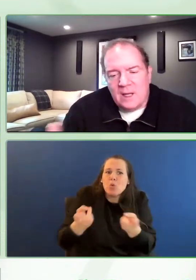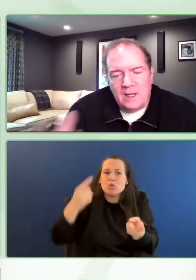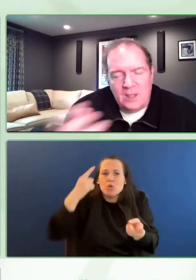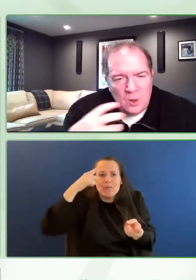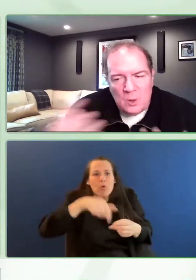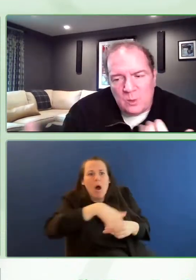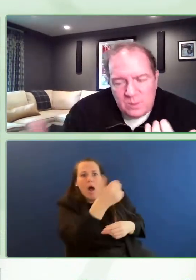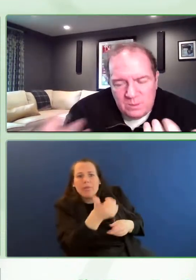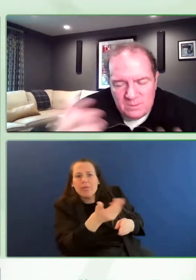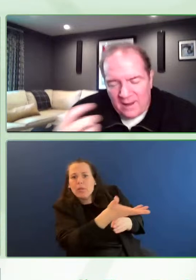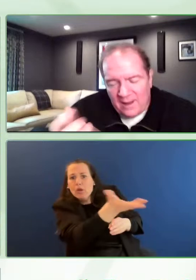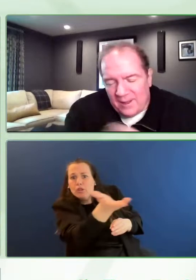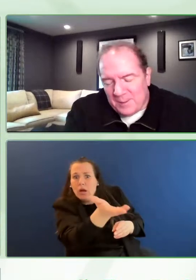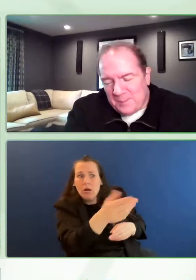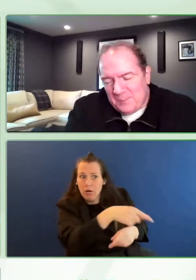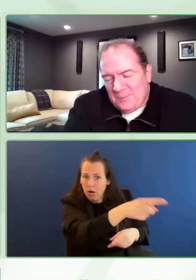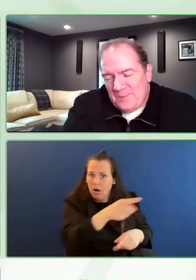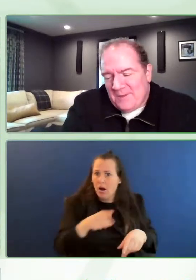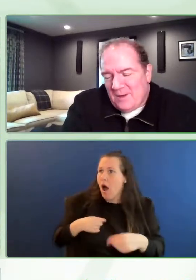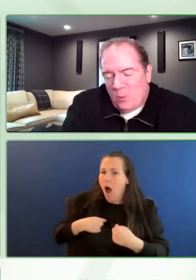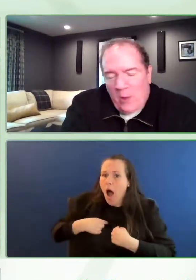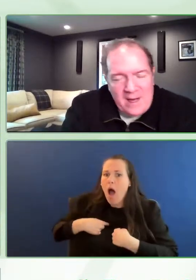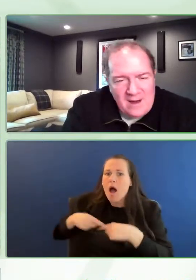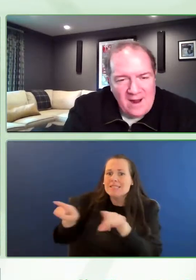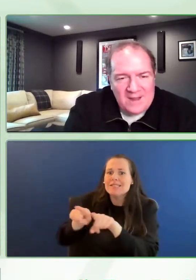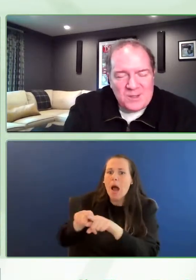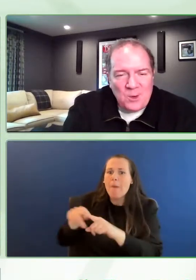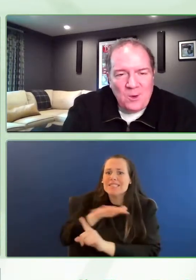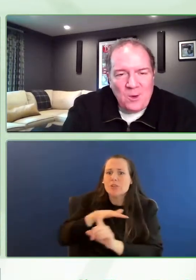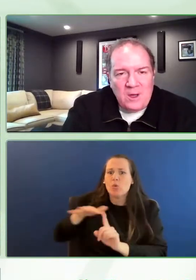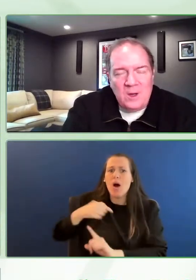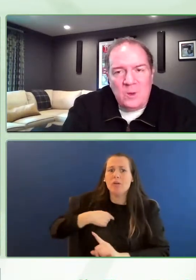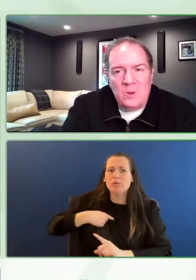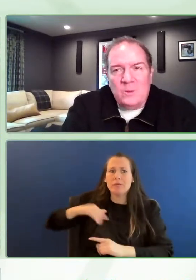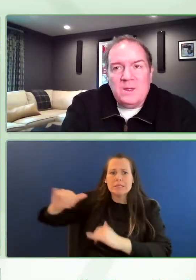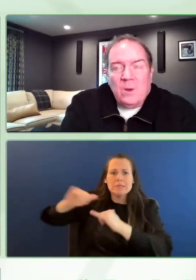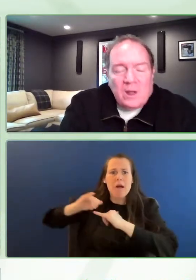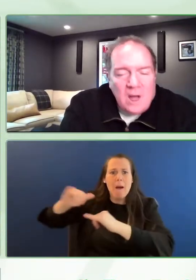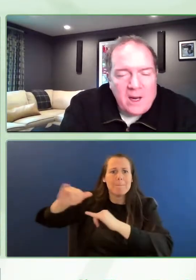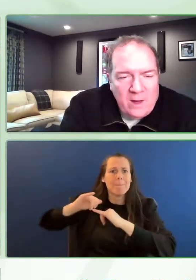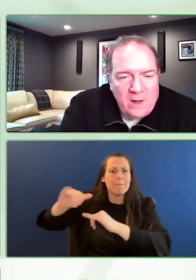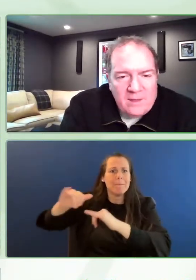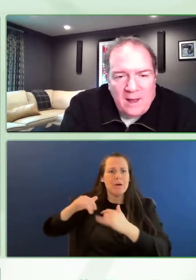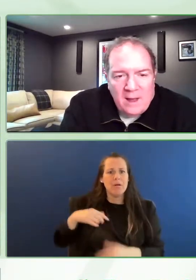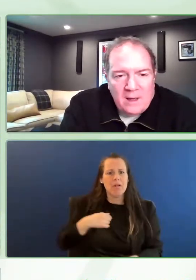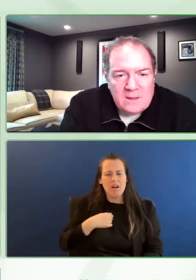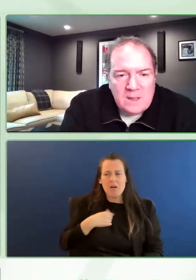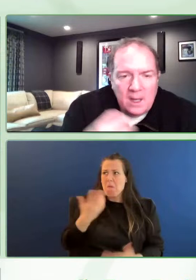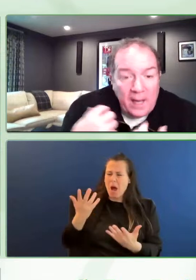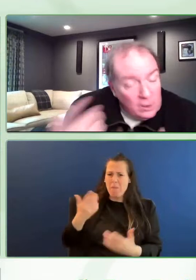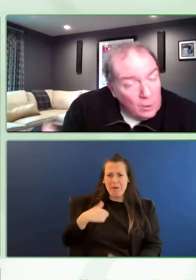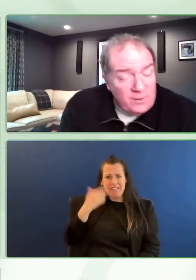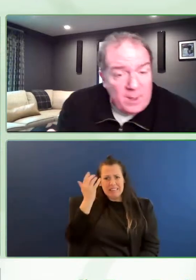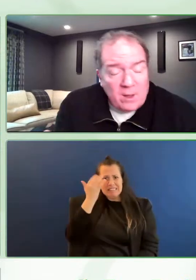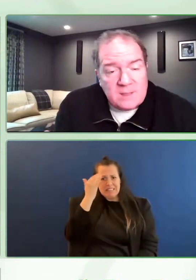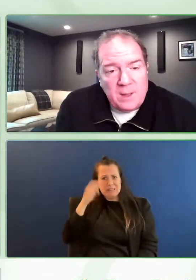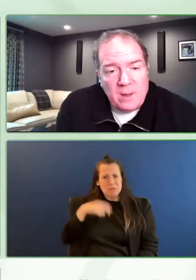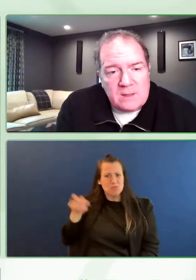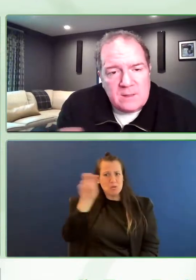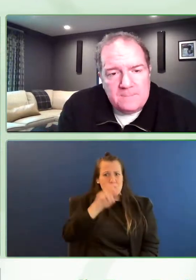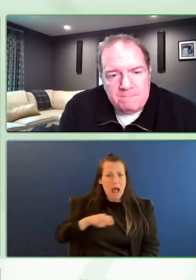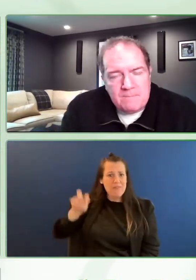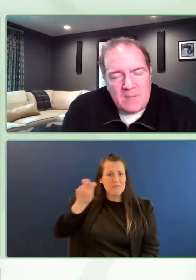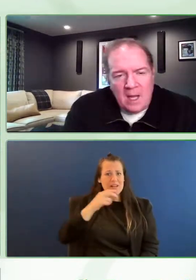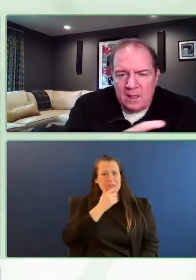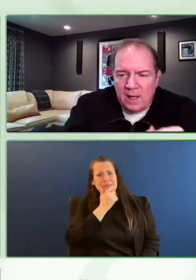that you learn from the experience.